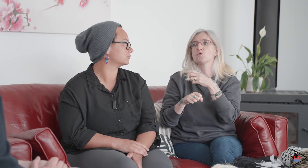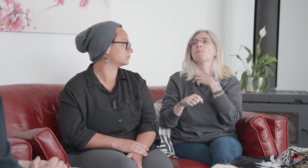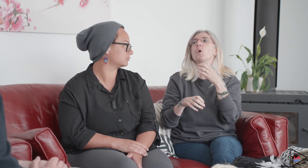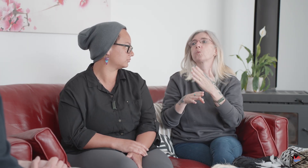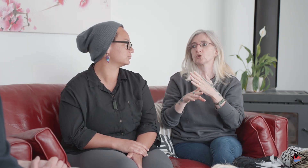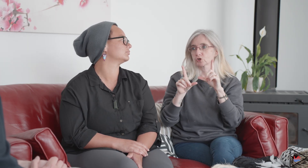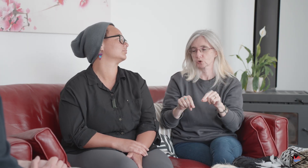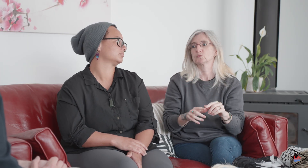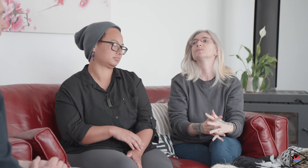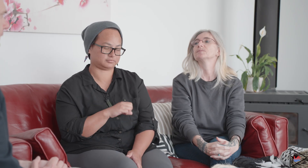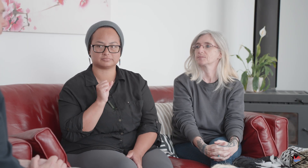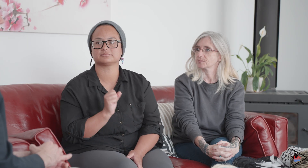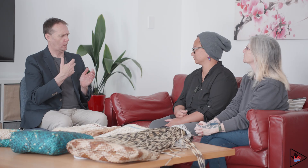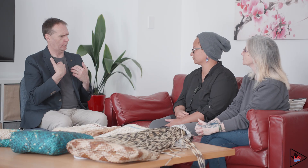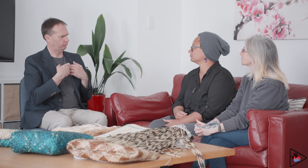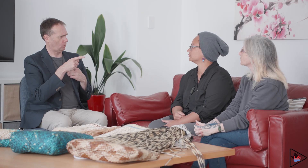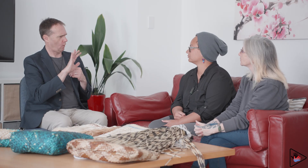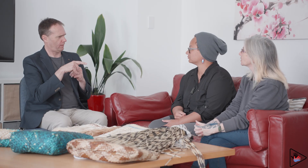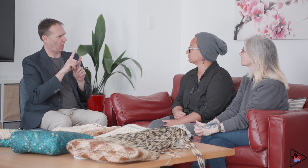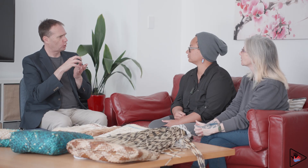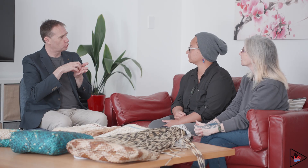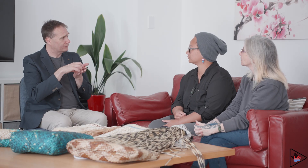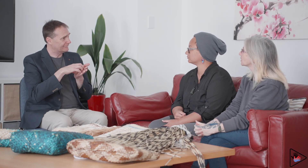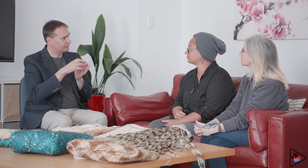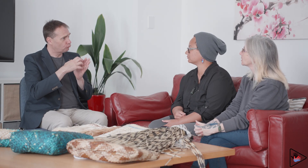wide and you don't need that many but you need a lot. There's a lot of work to do and a lot of